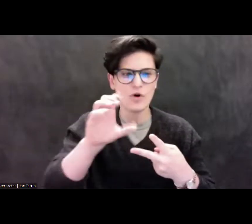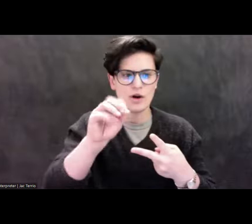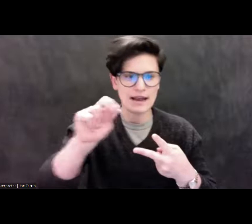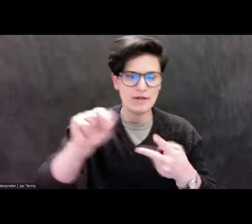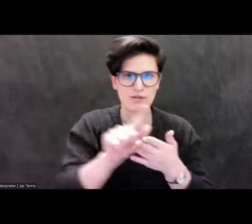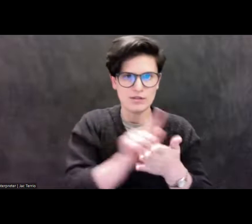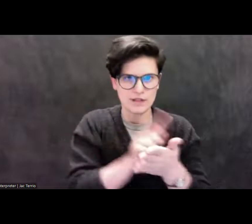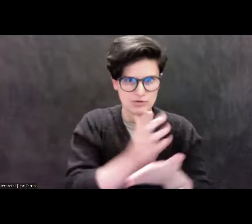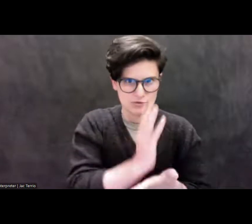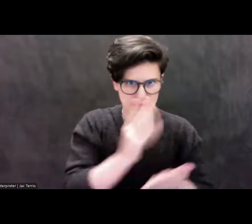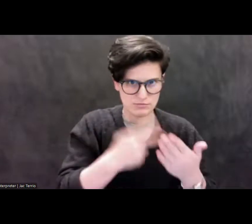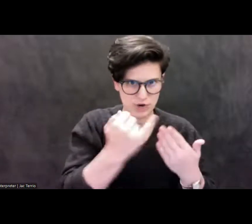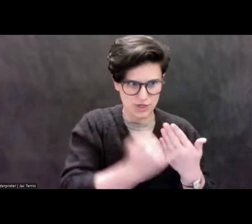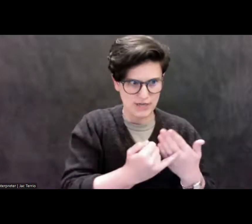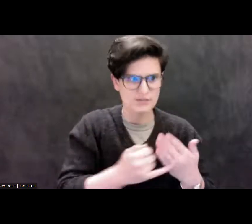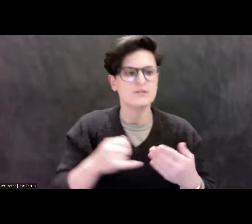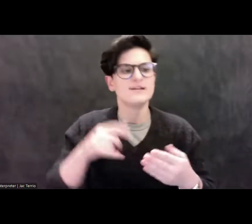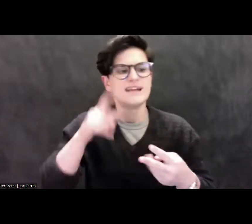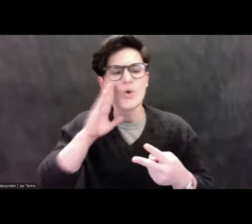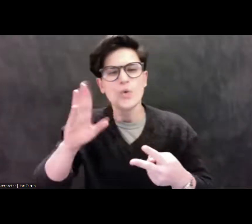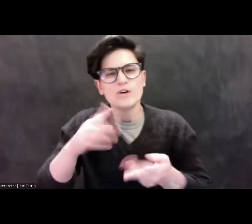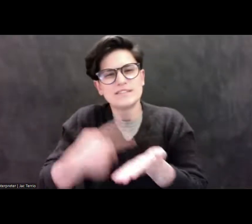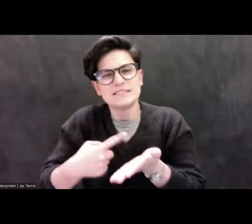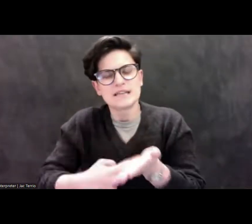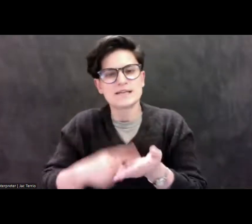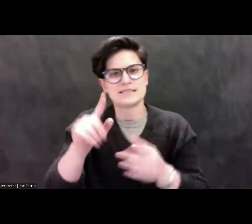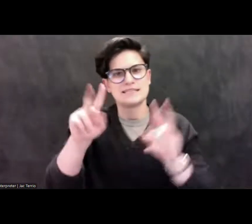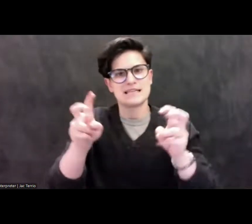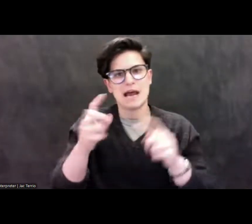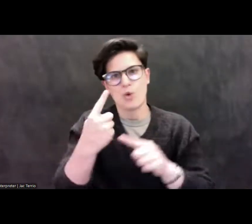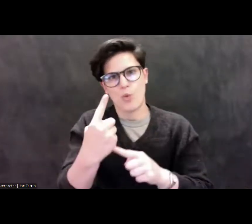15:07:46 One of the American Disabilities Act along with the right to be free from employment.